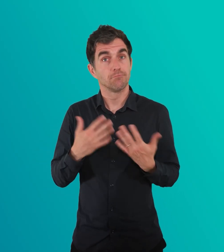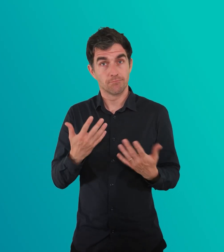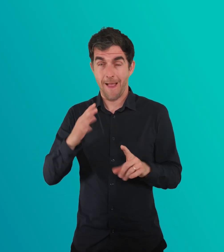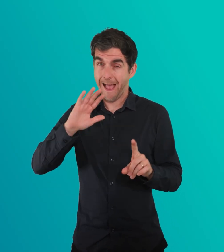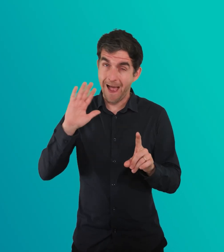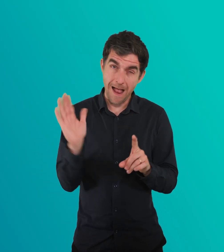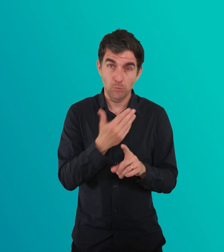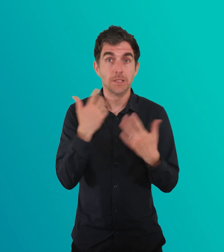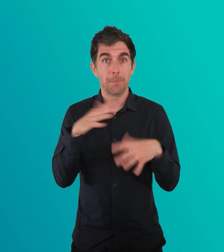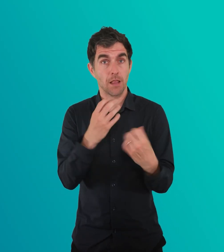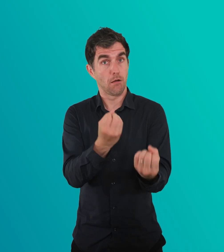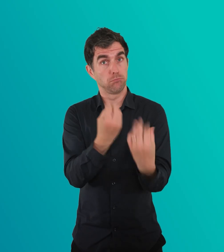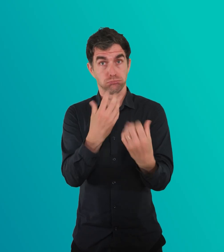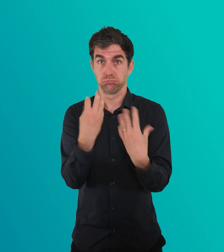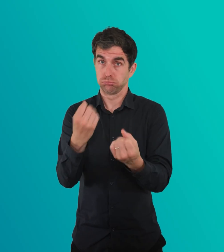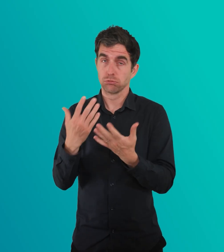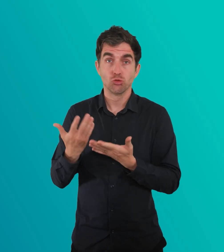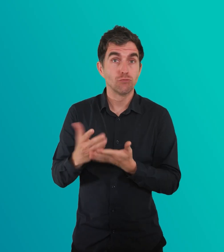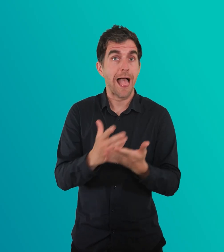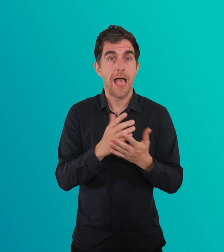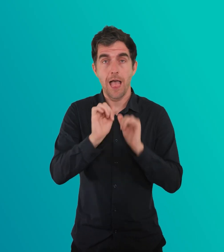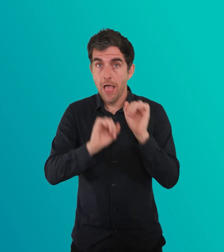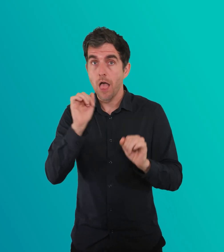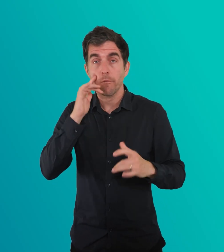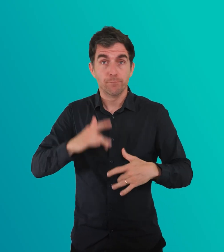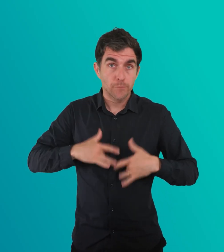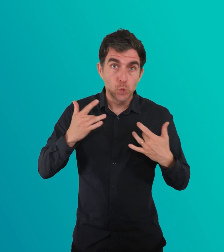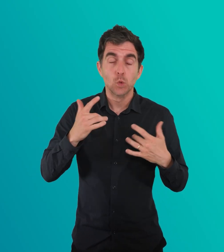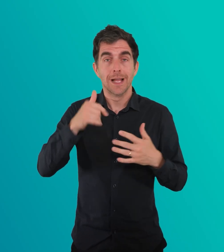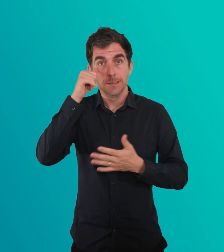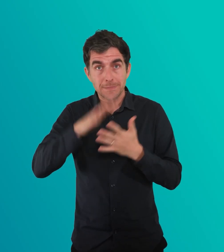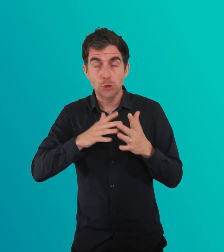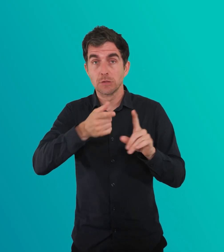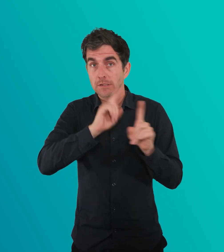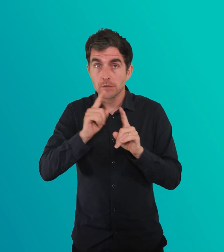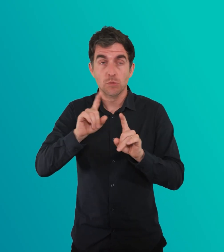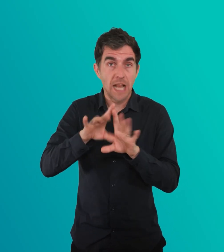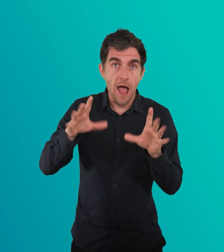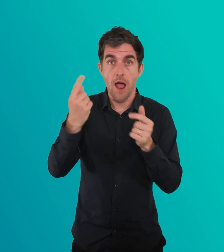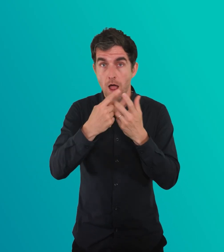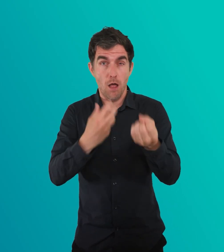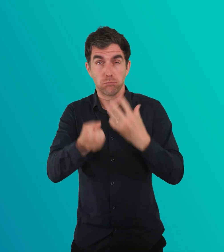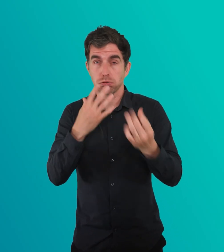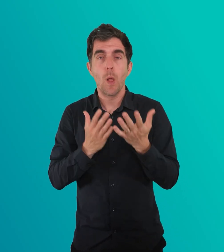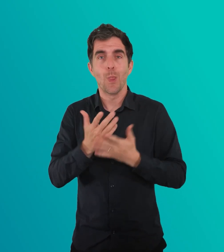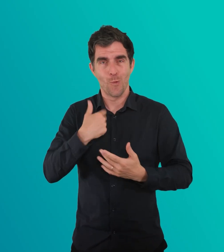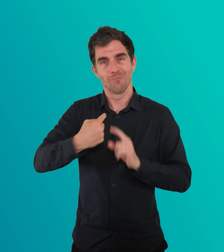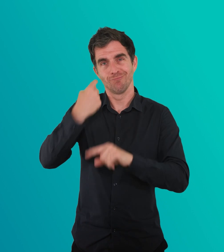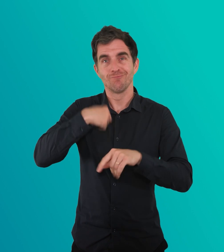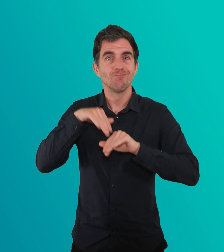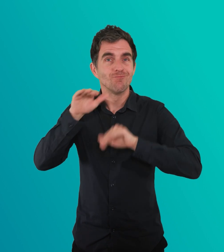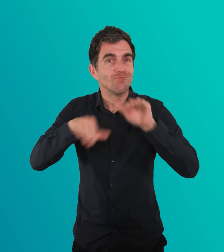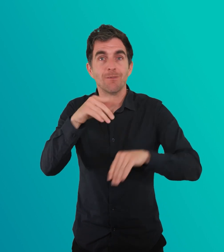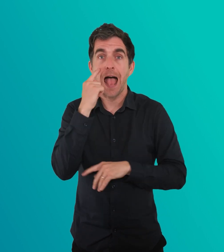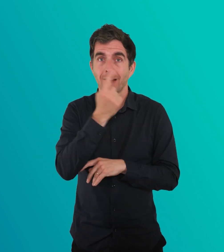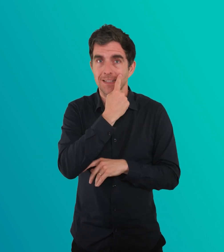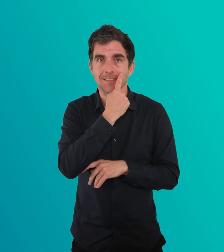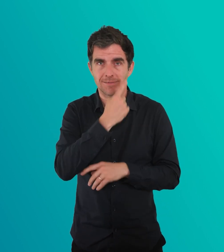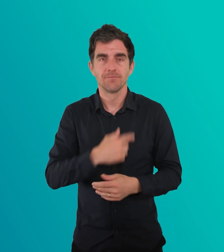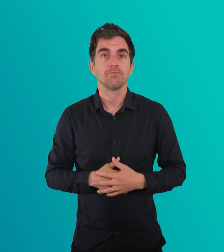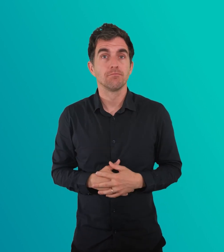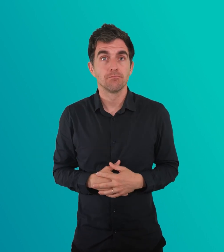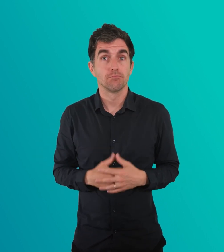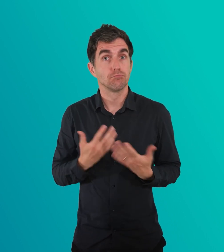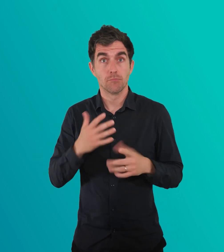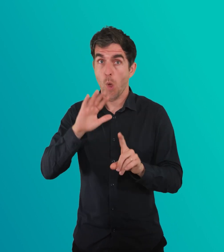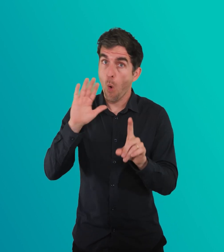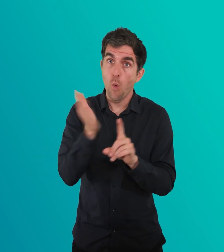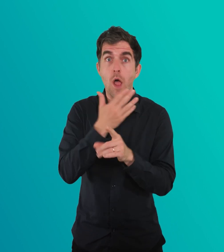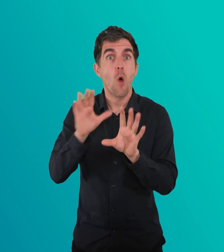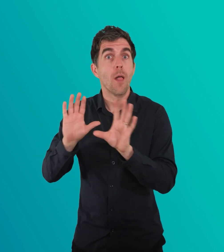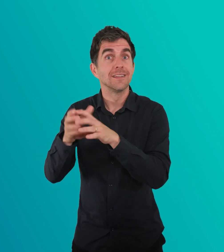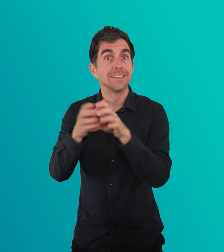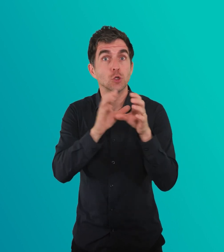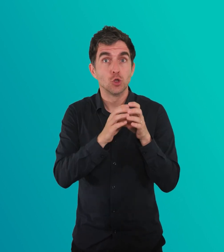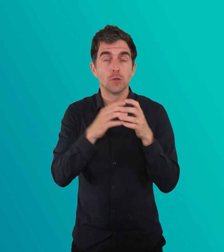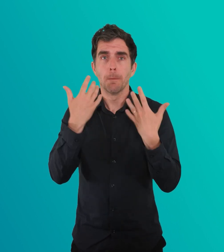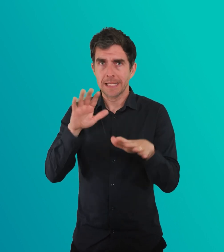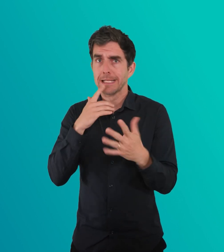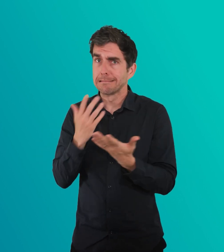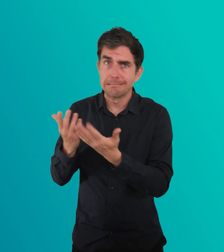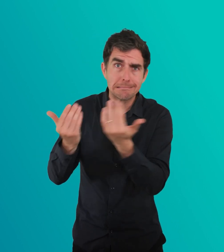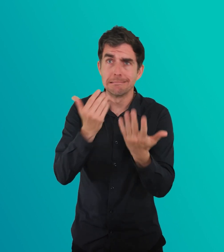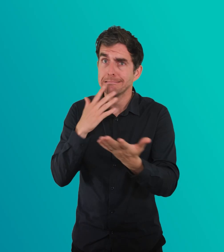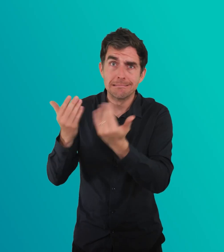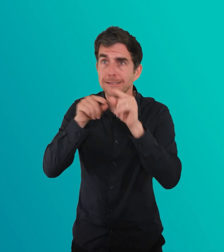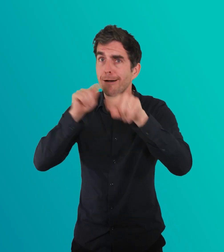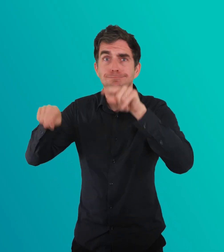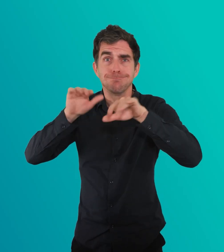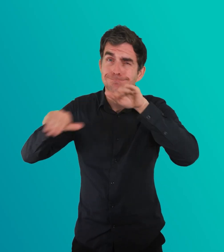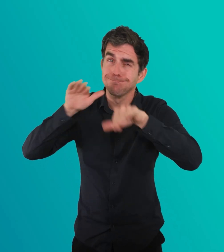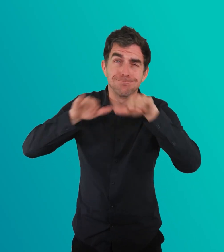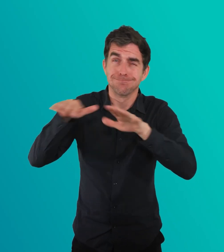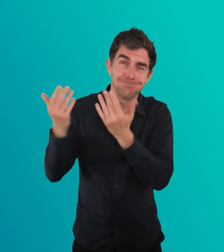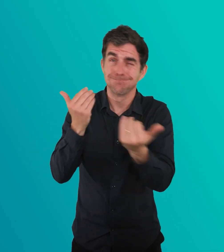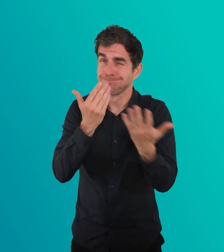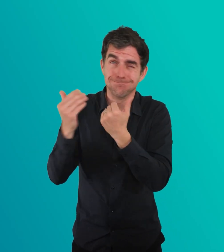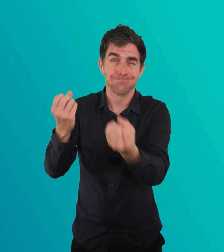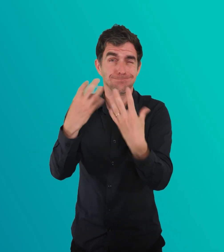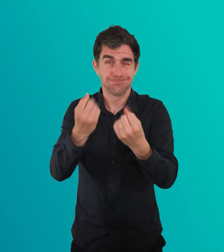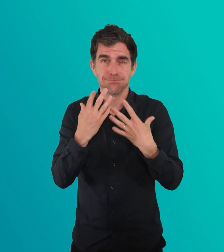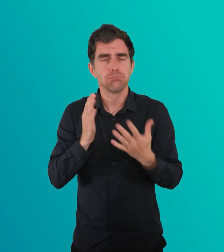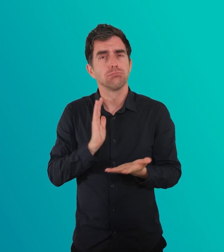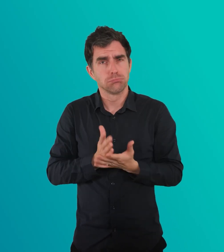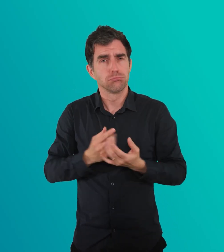To everybody who shared their views and experience via the Call for Evidence, and to all the organisations that circulated it around their networks,